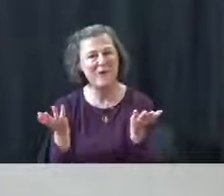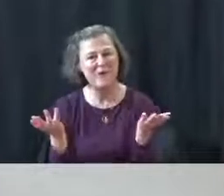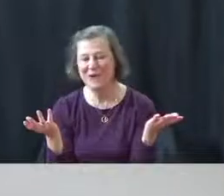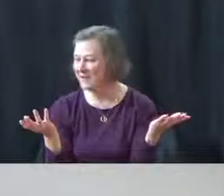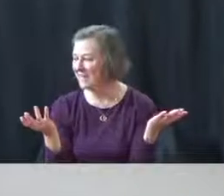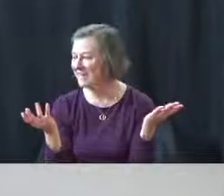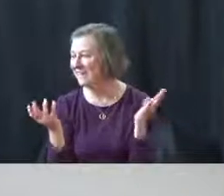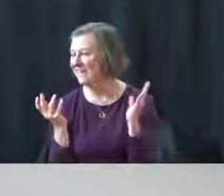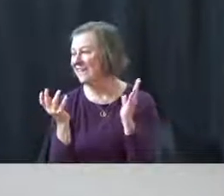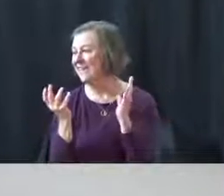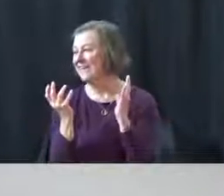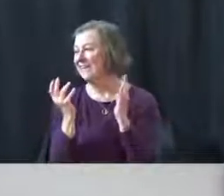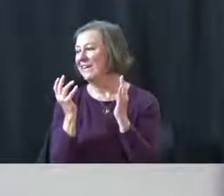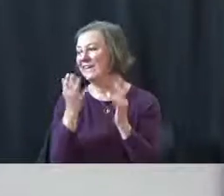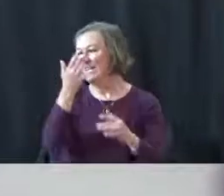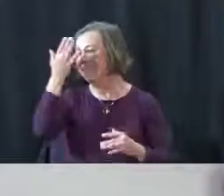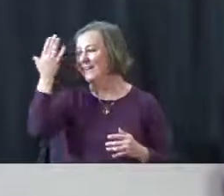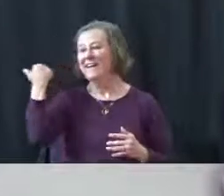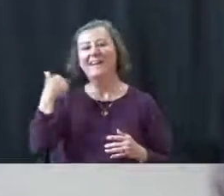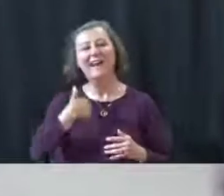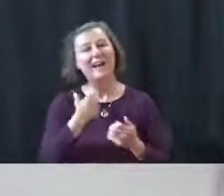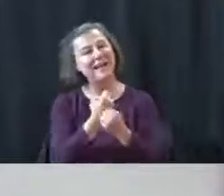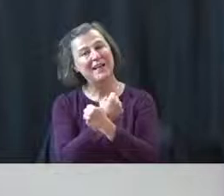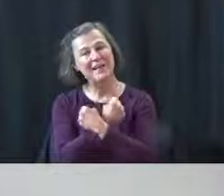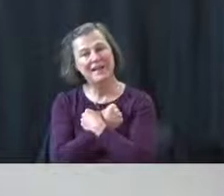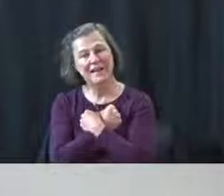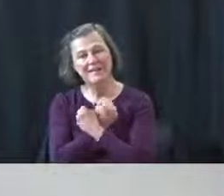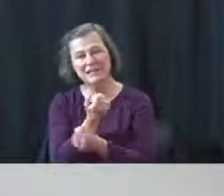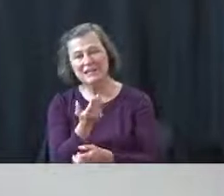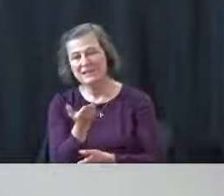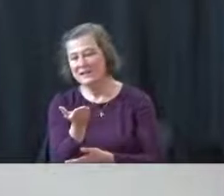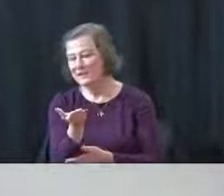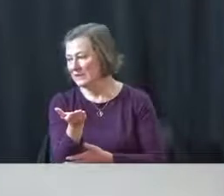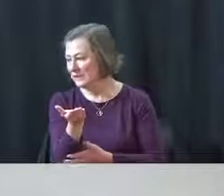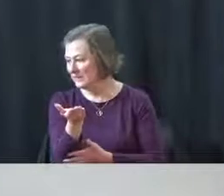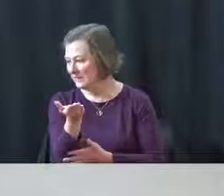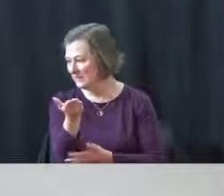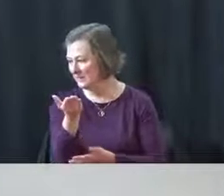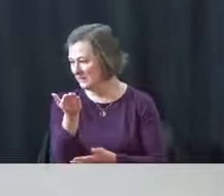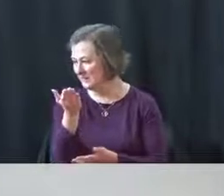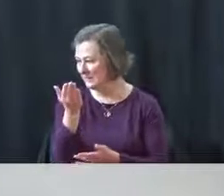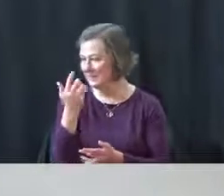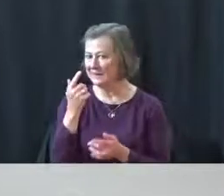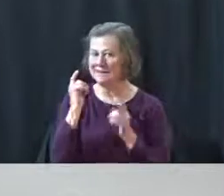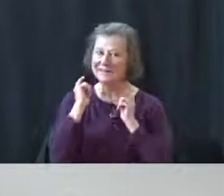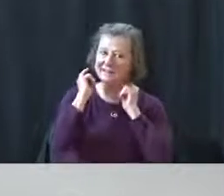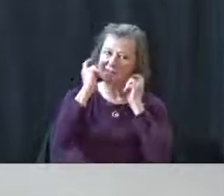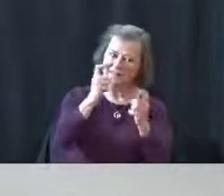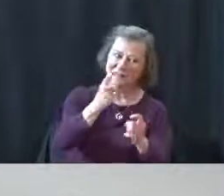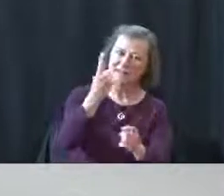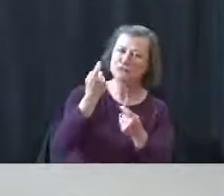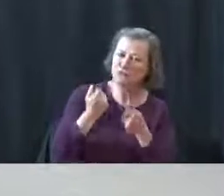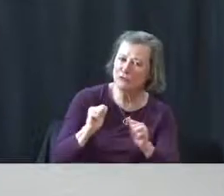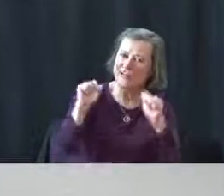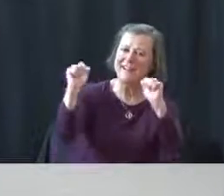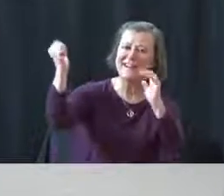And because I love you. I'll give it one more try.